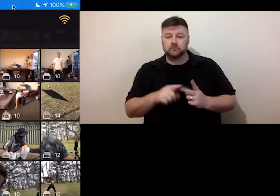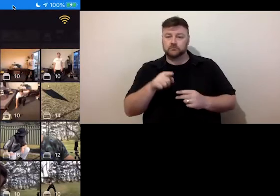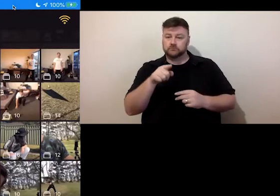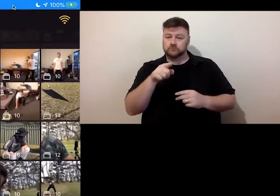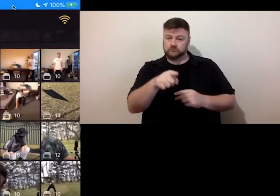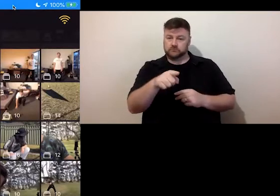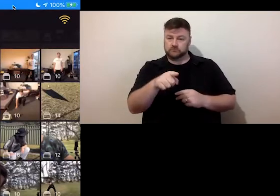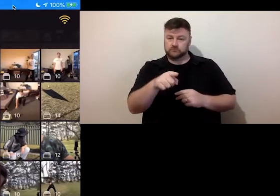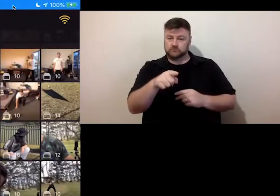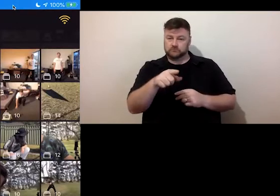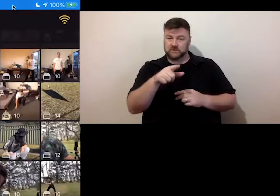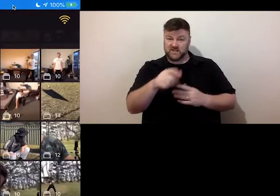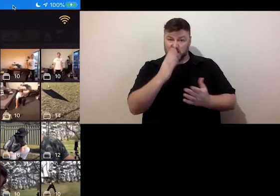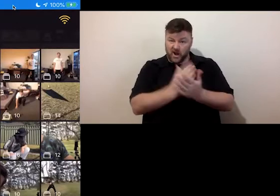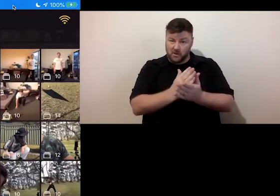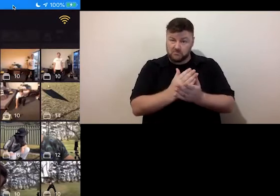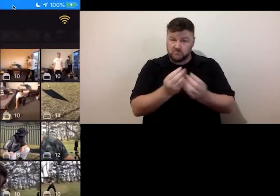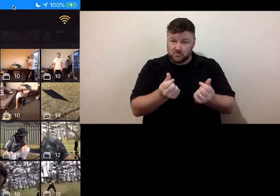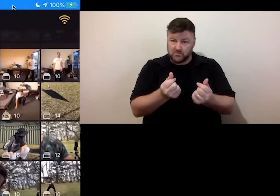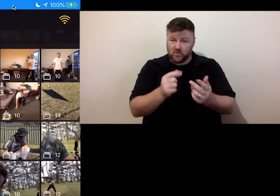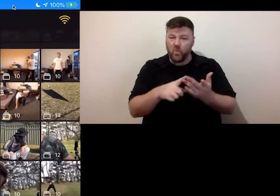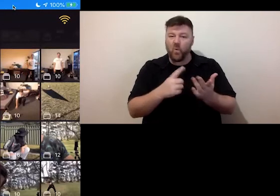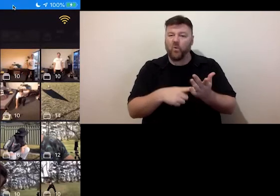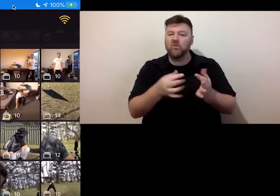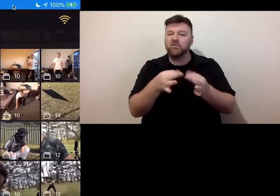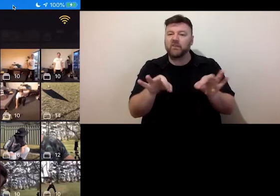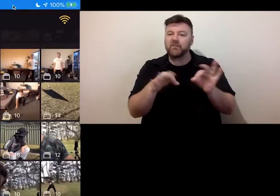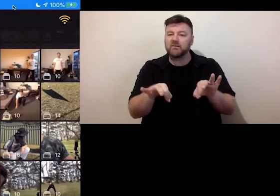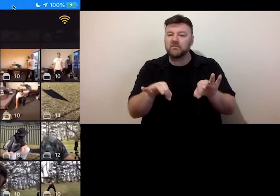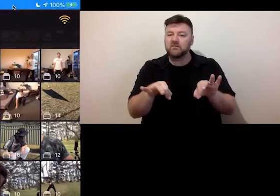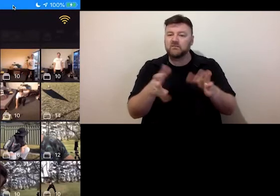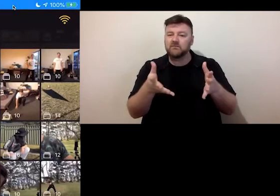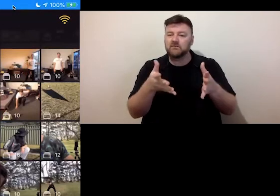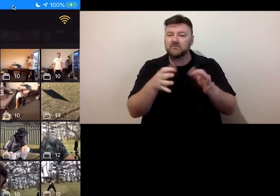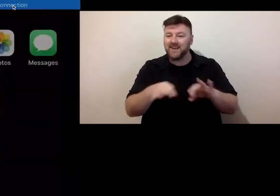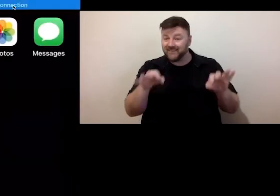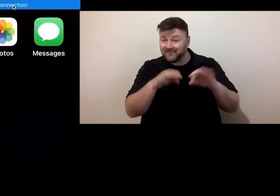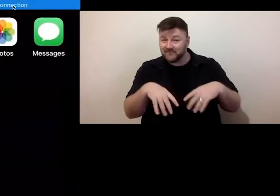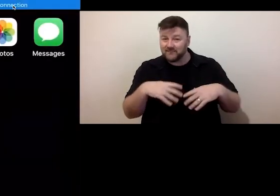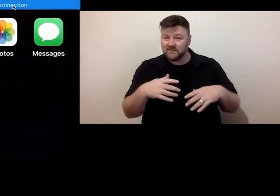is it nothing? And I think what I've made so far... is nothing.